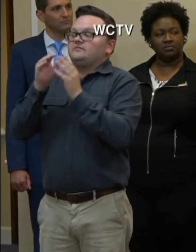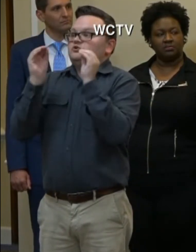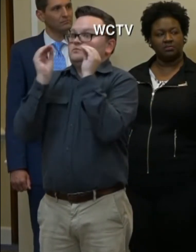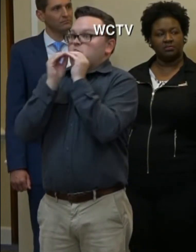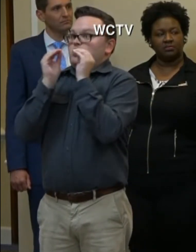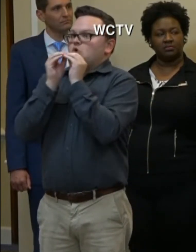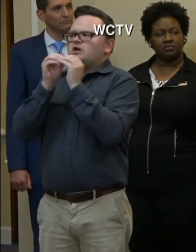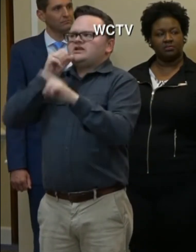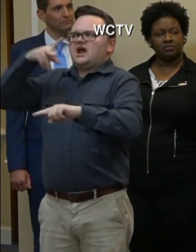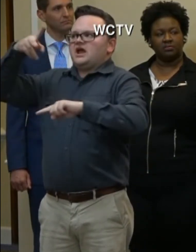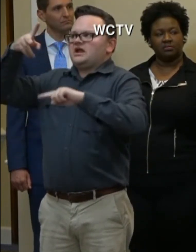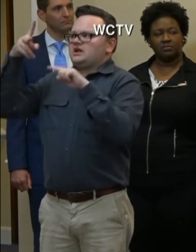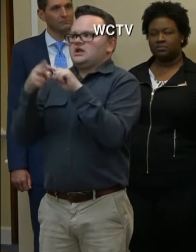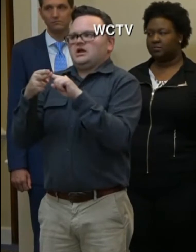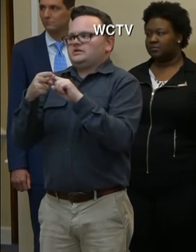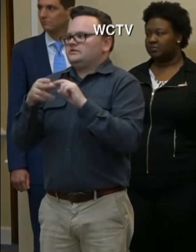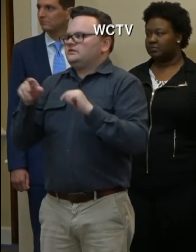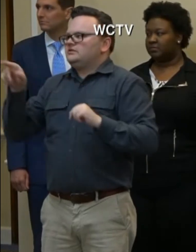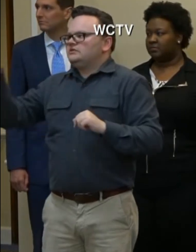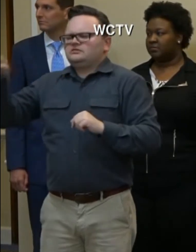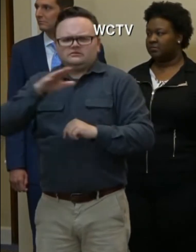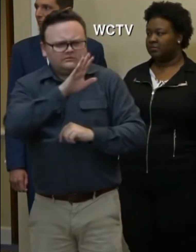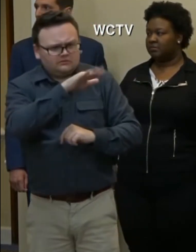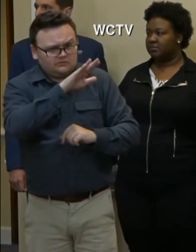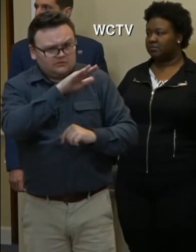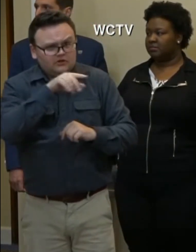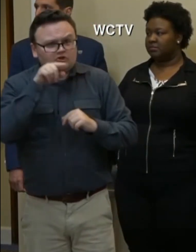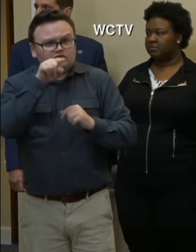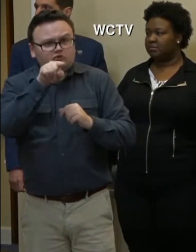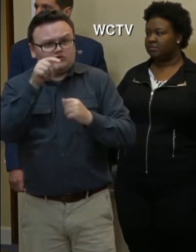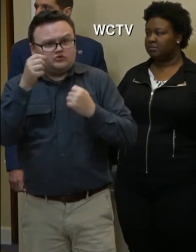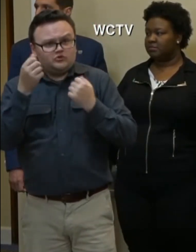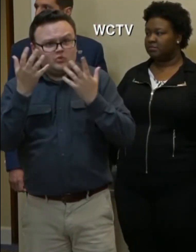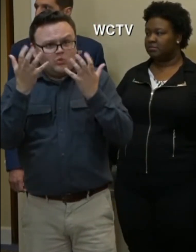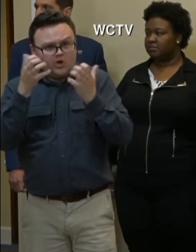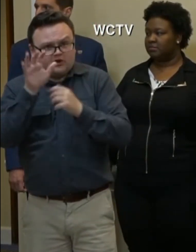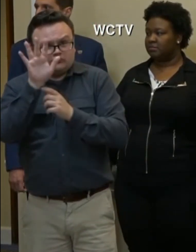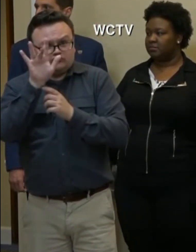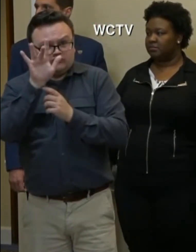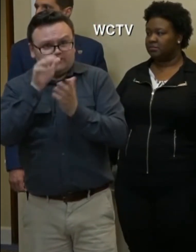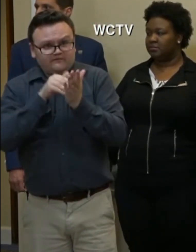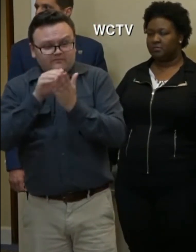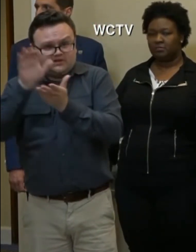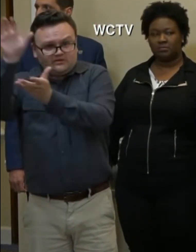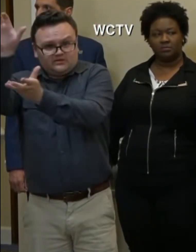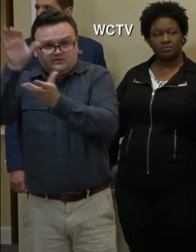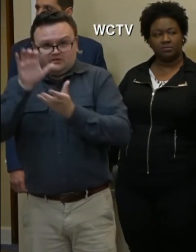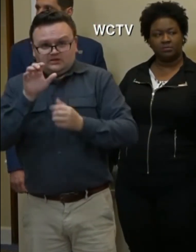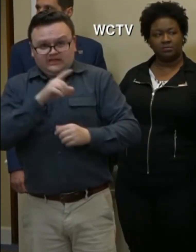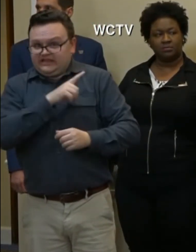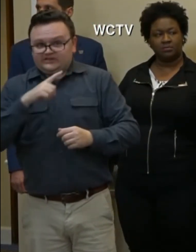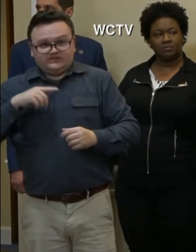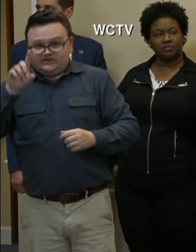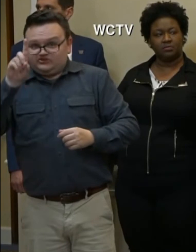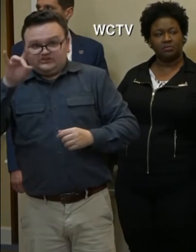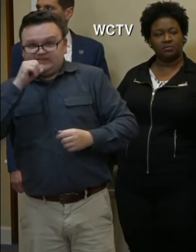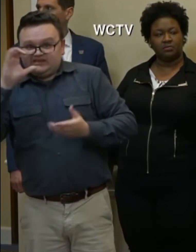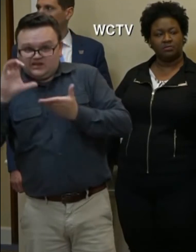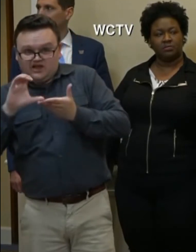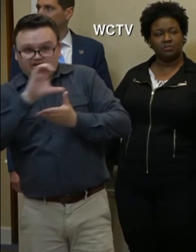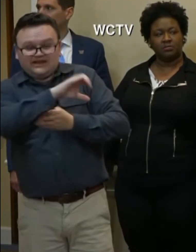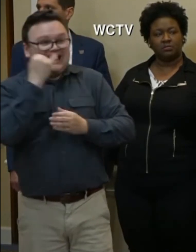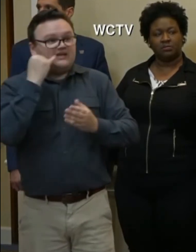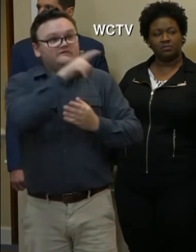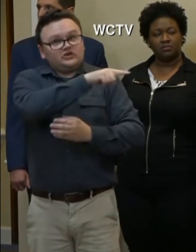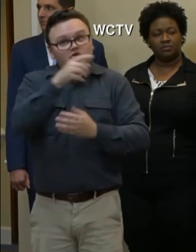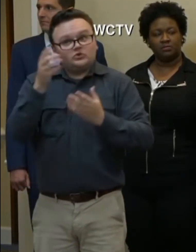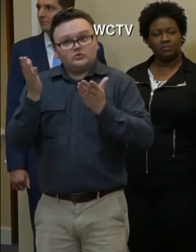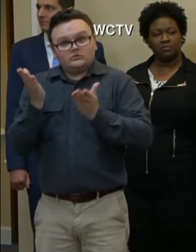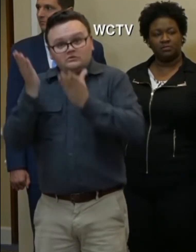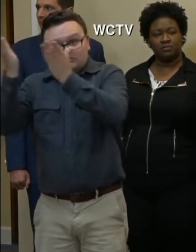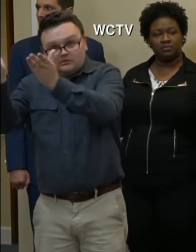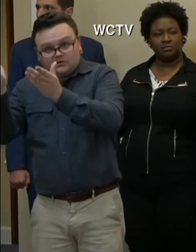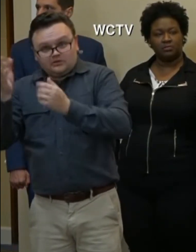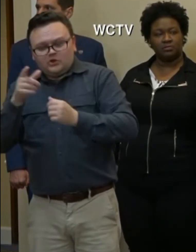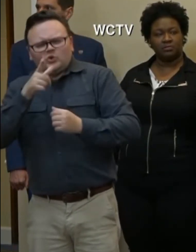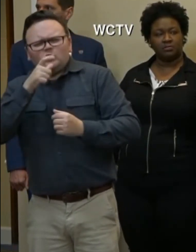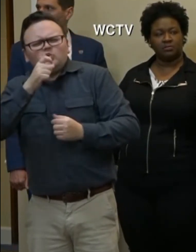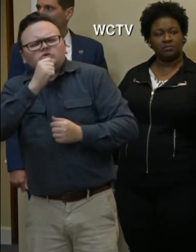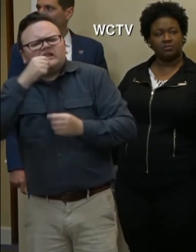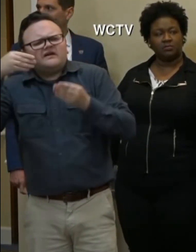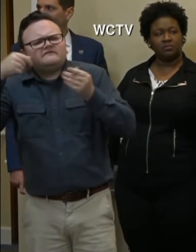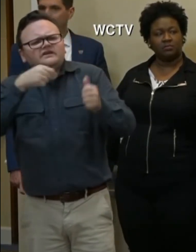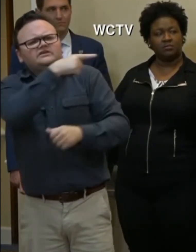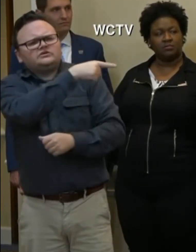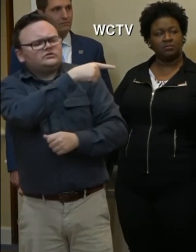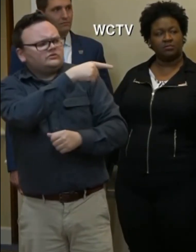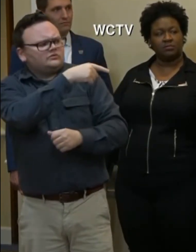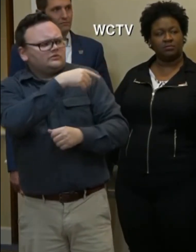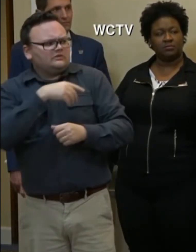recommended by this administration you know I understand that things are still